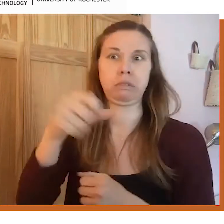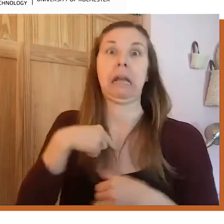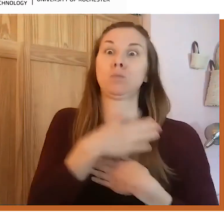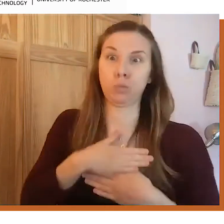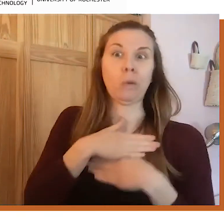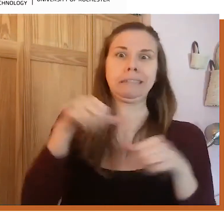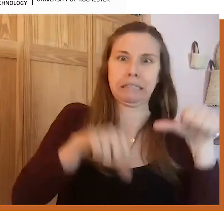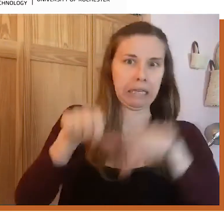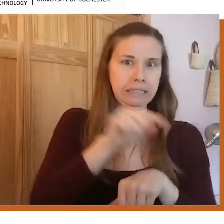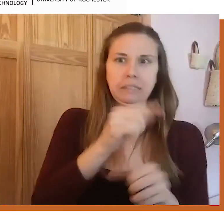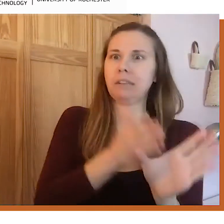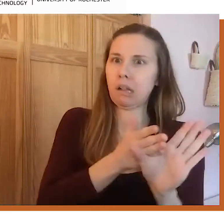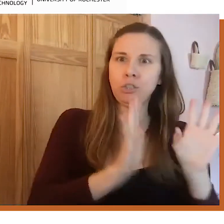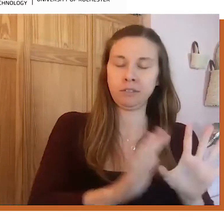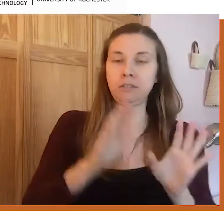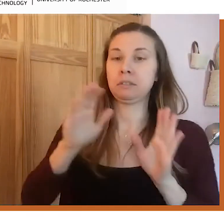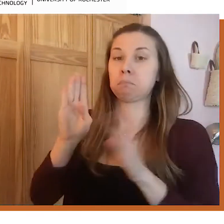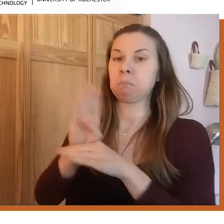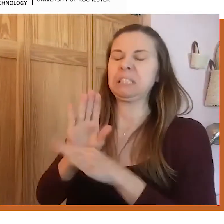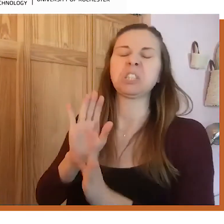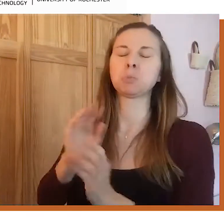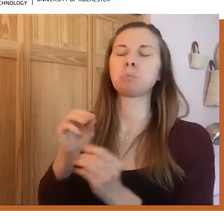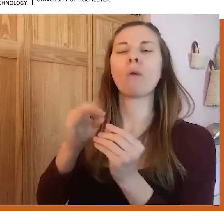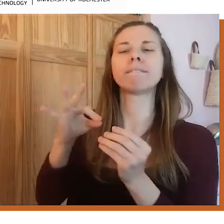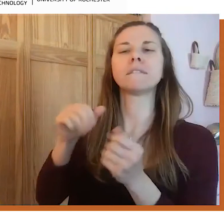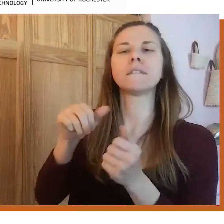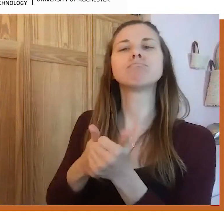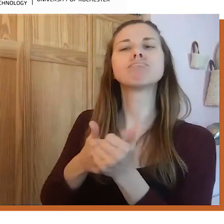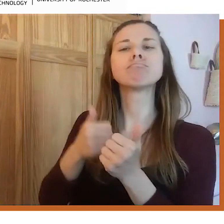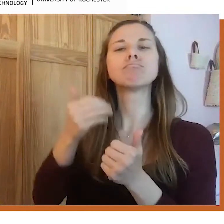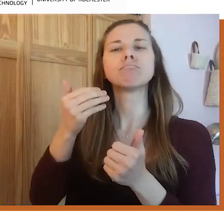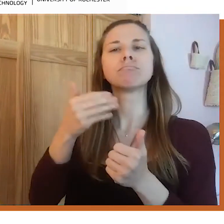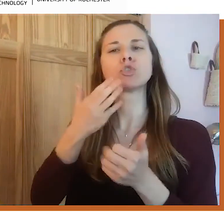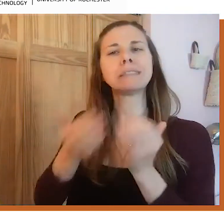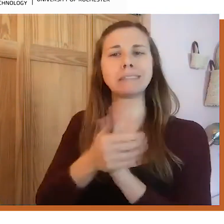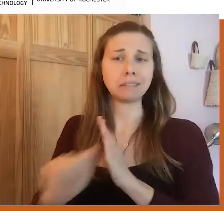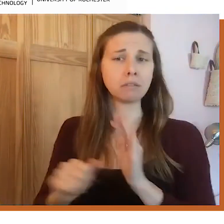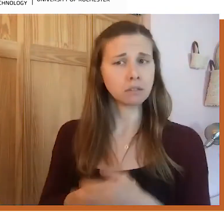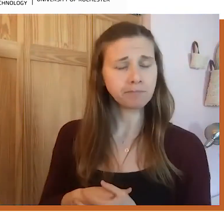but I already knew that I enjoyed science and psychology. I did like the business part, but it wasn't for me.